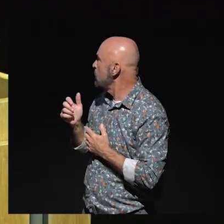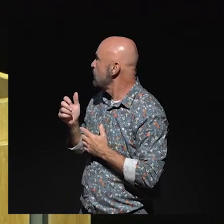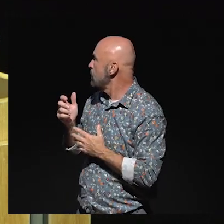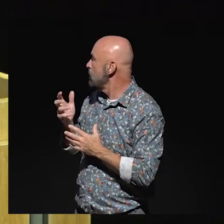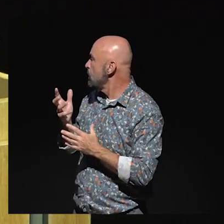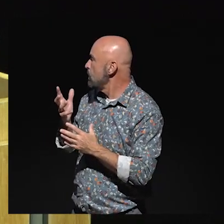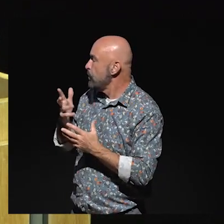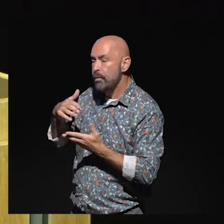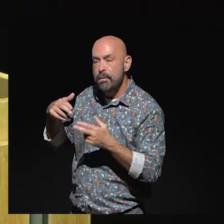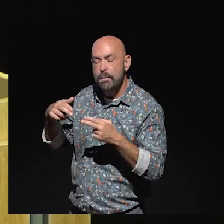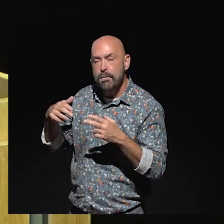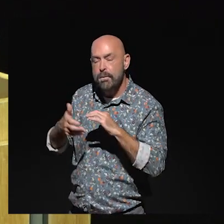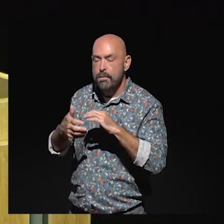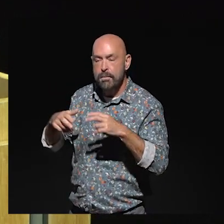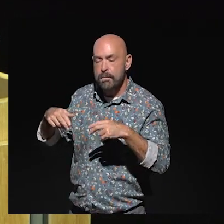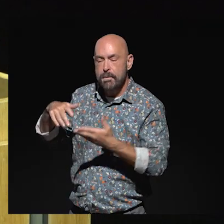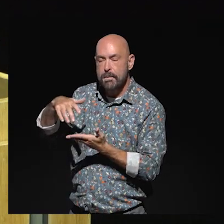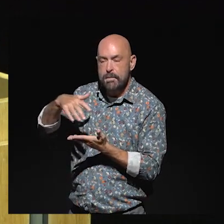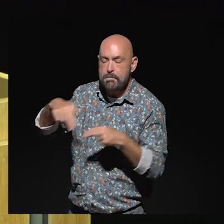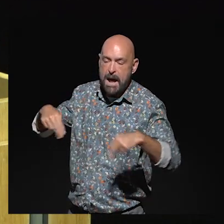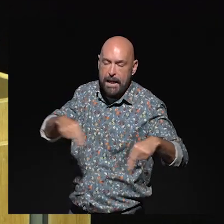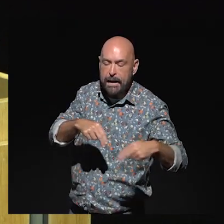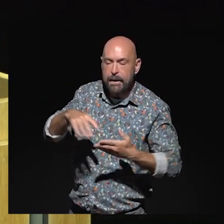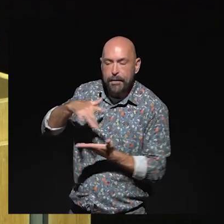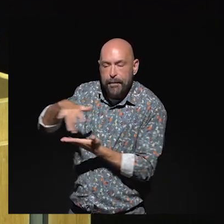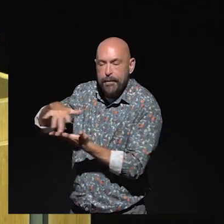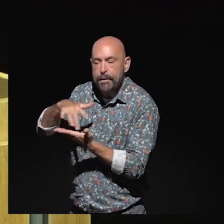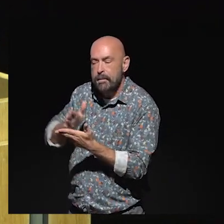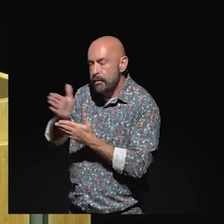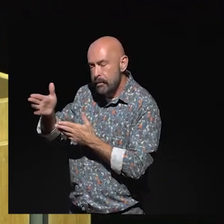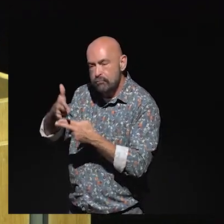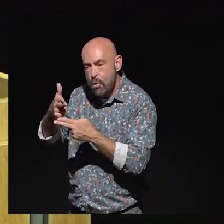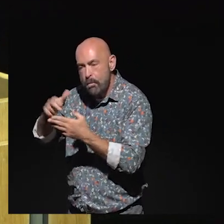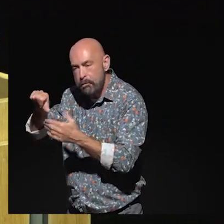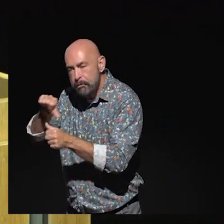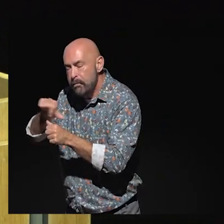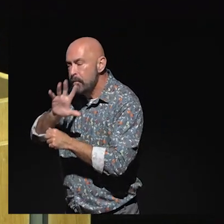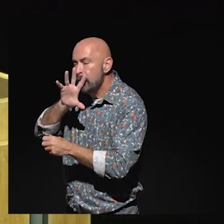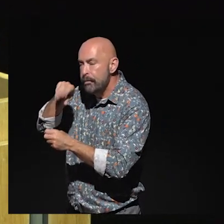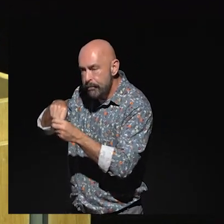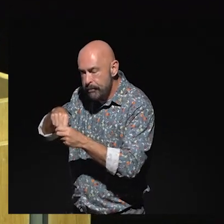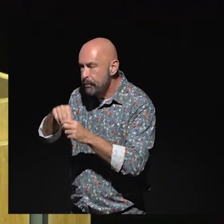travels with them to Rome and takes part in mounting ballets there,